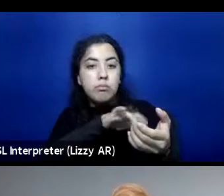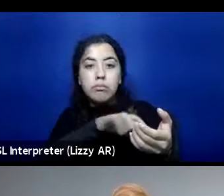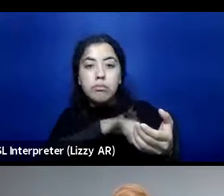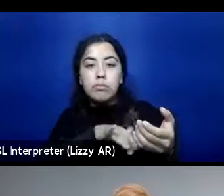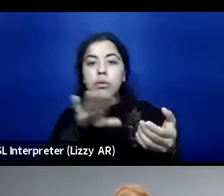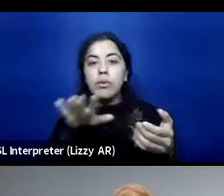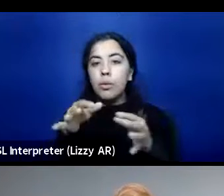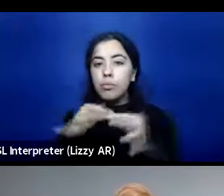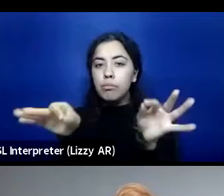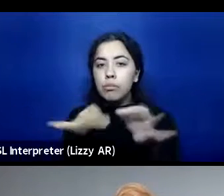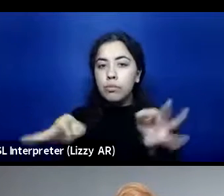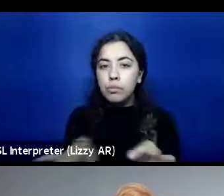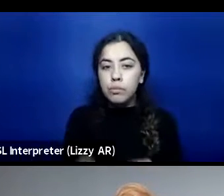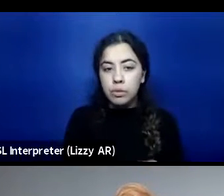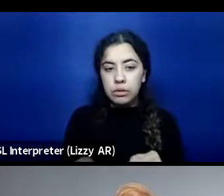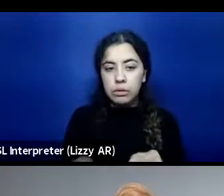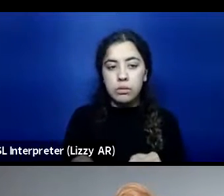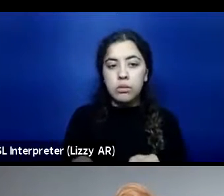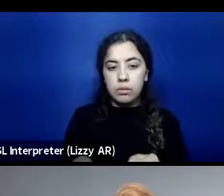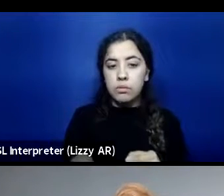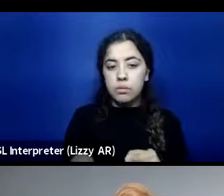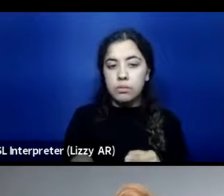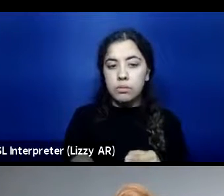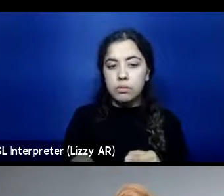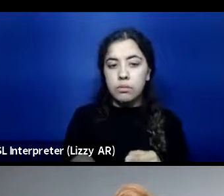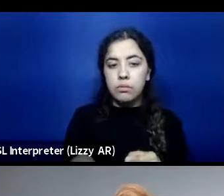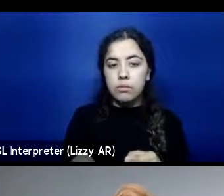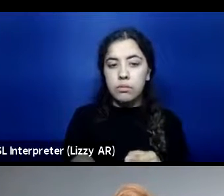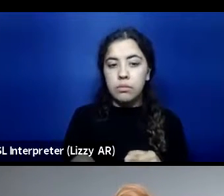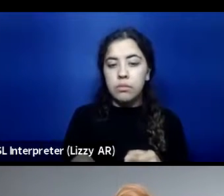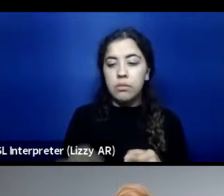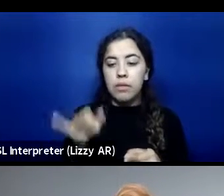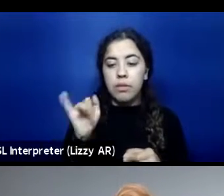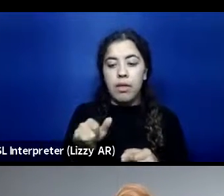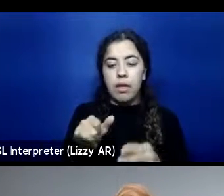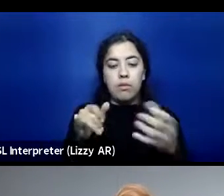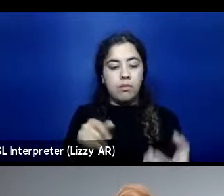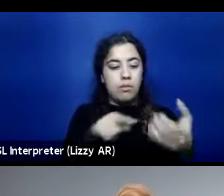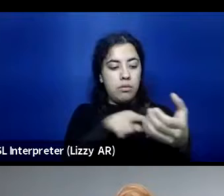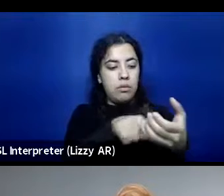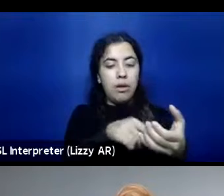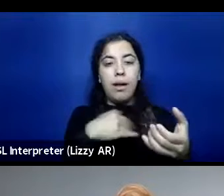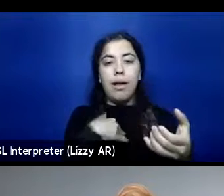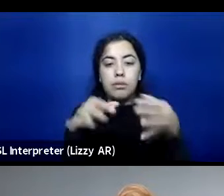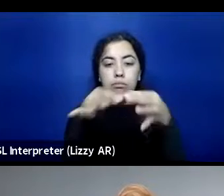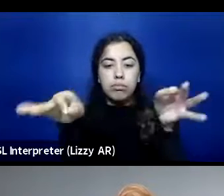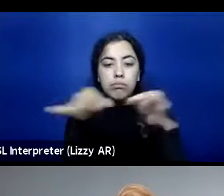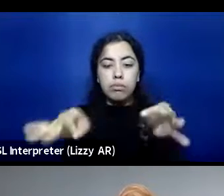to produce the captions or the transcriptions, but we are working very hard